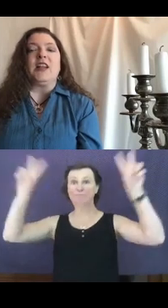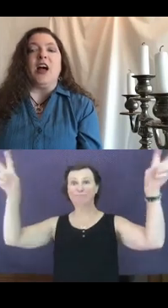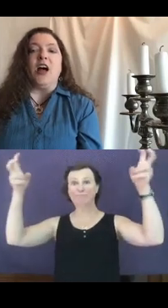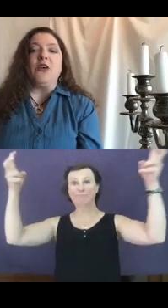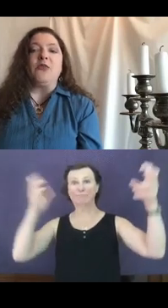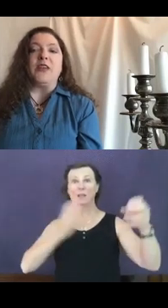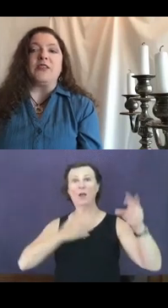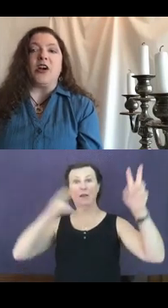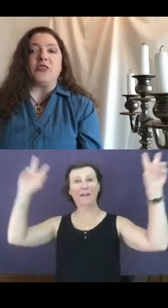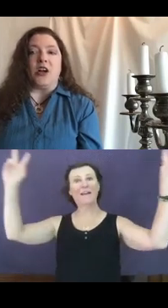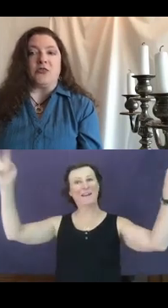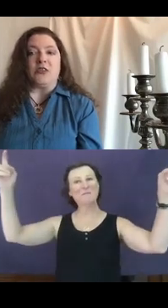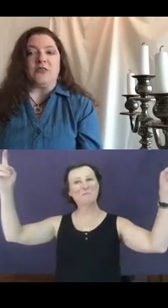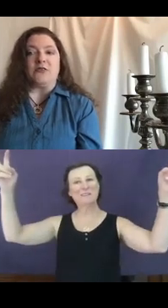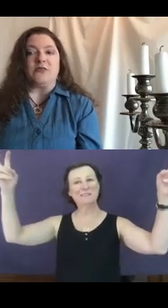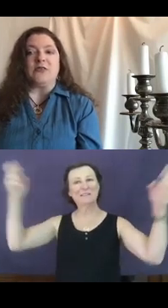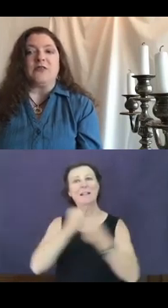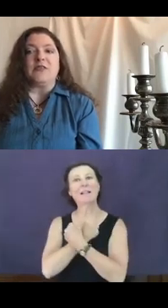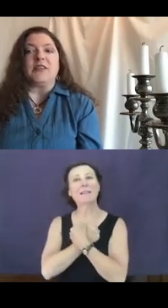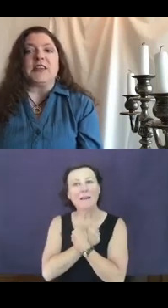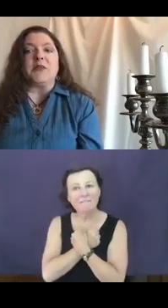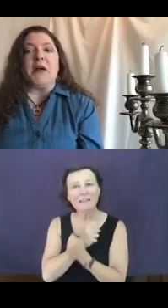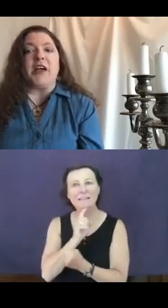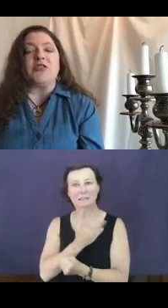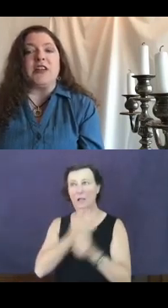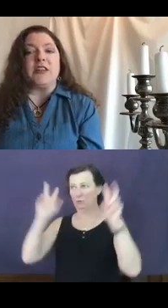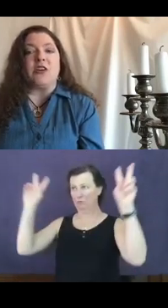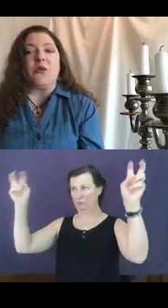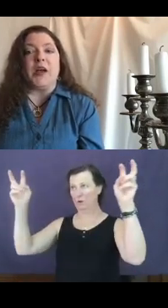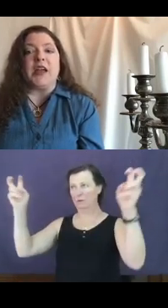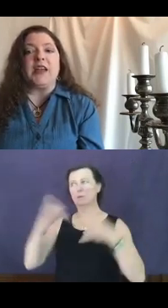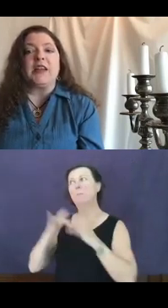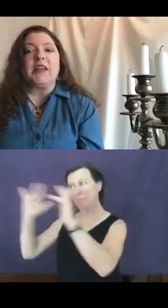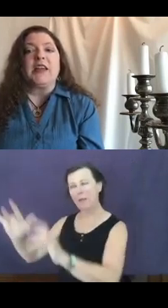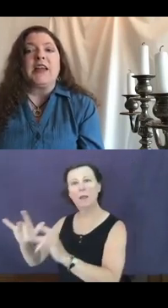Love is our doctrine, Compassion is our way,